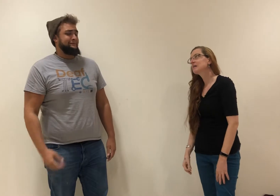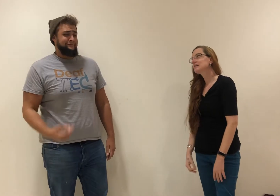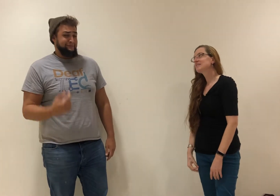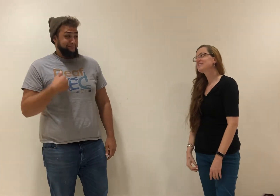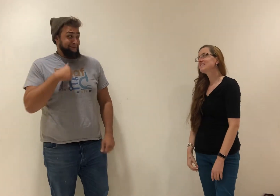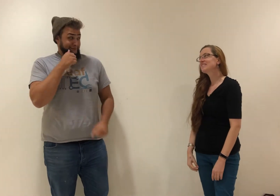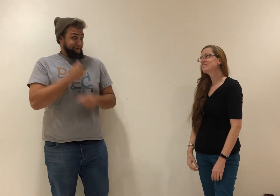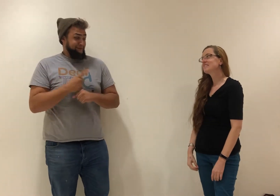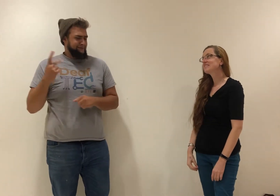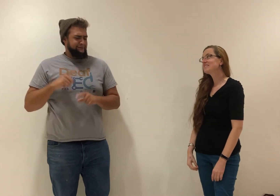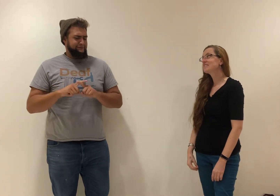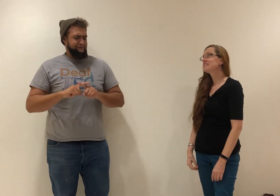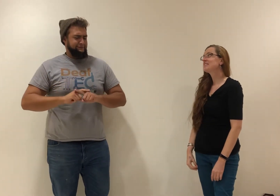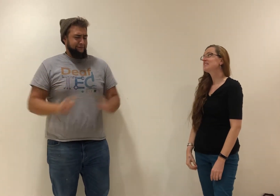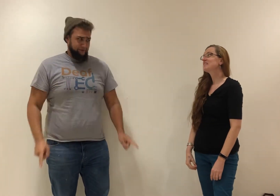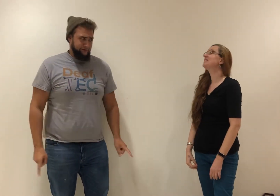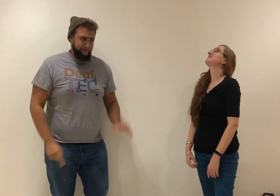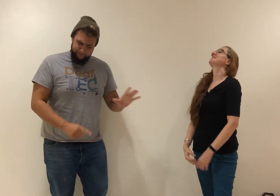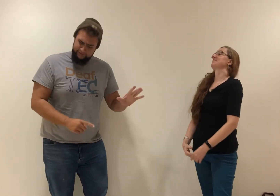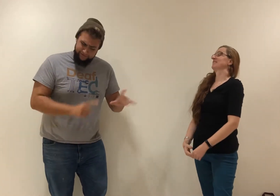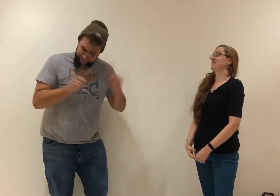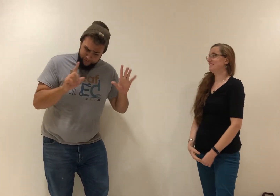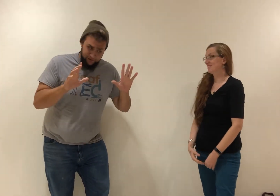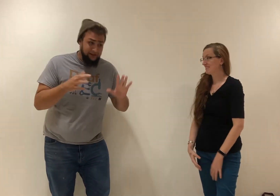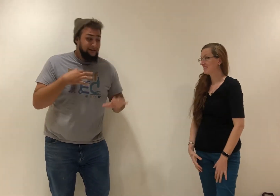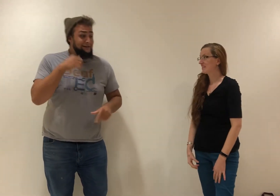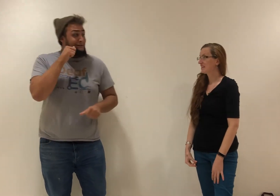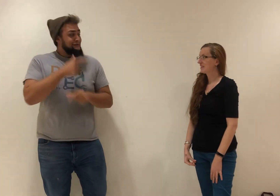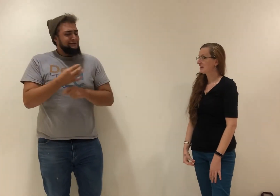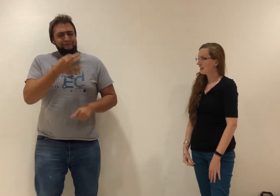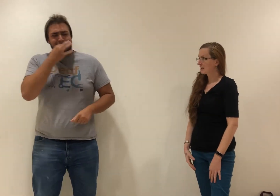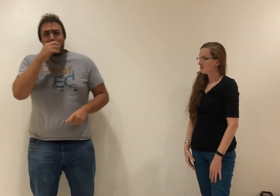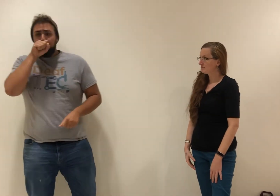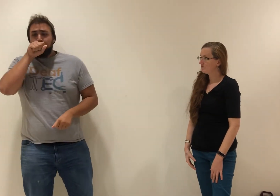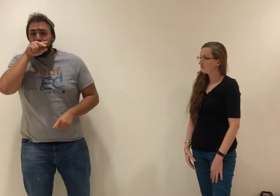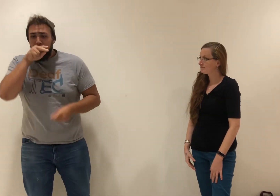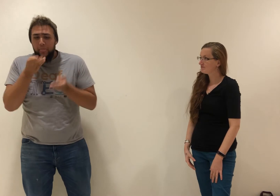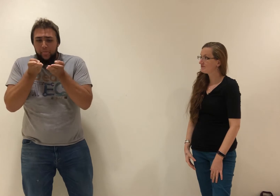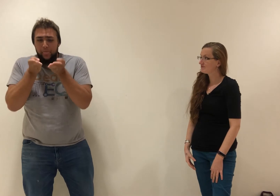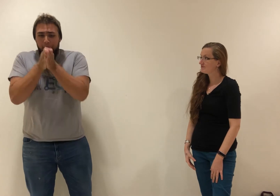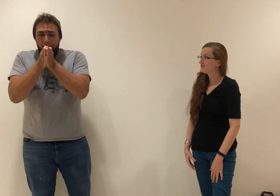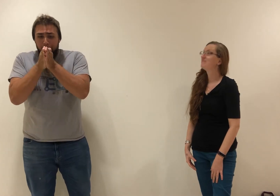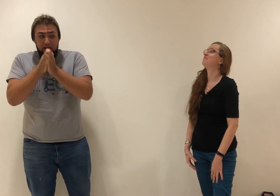Yes, but other than that, we are very different Did you know that when Leah sticks out her tongue at me, she can fold it up on both sides?